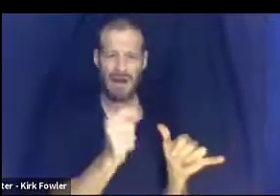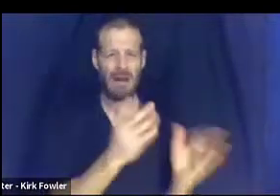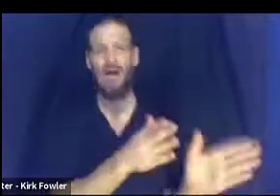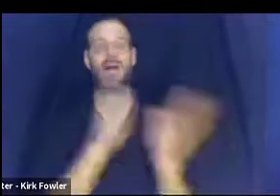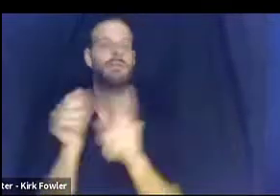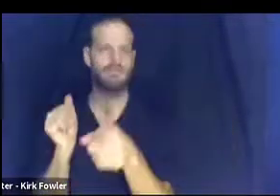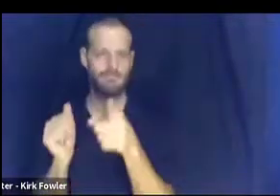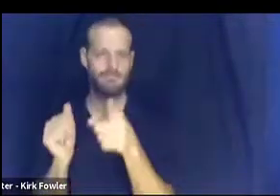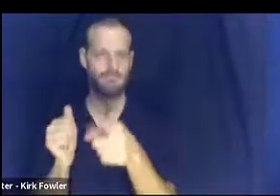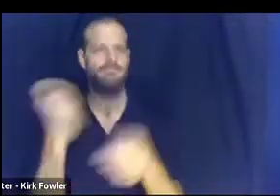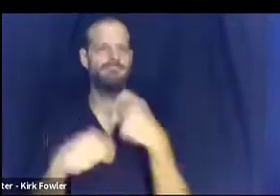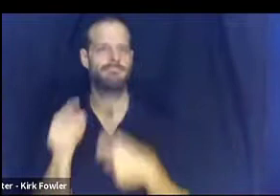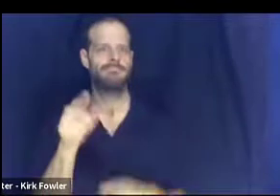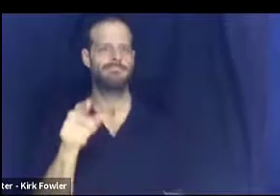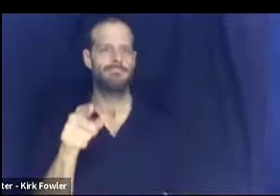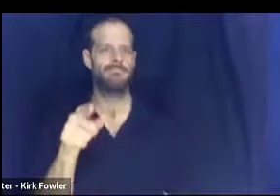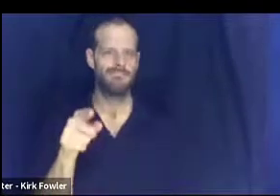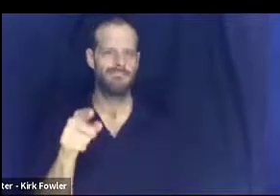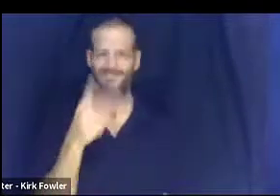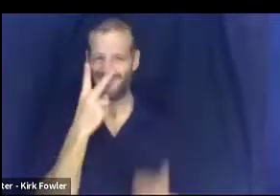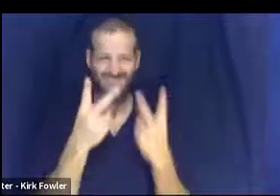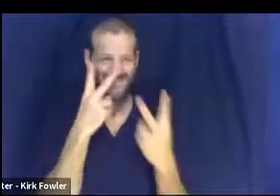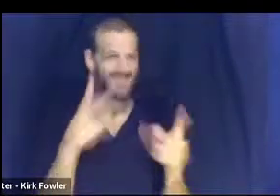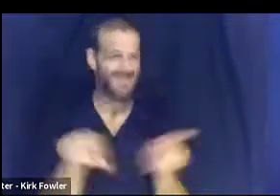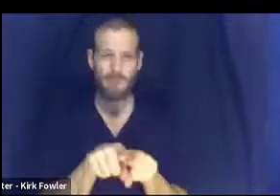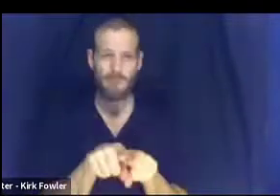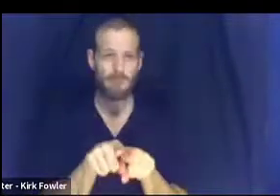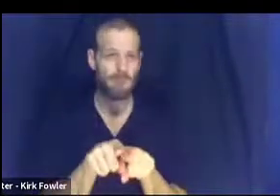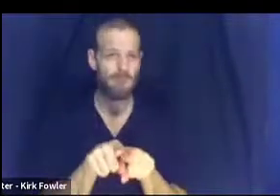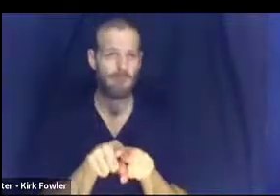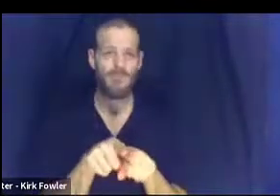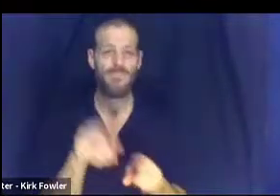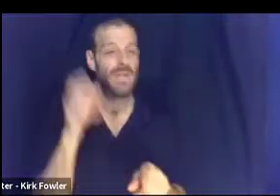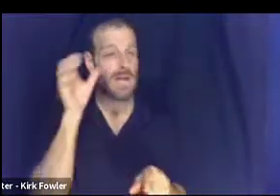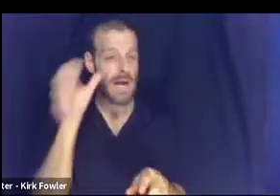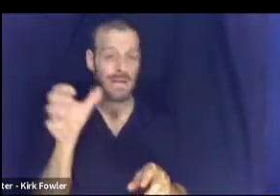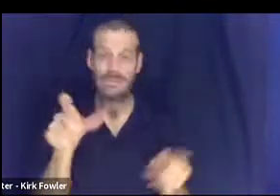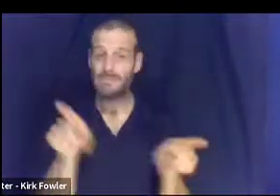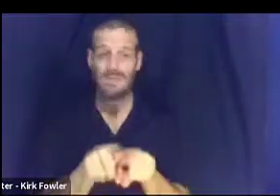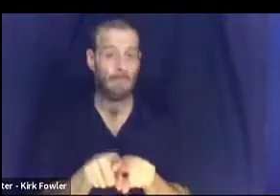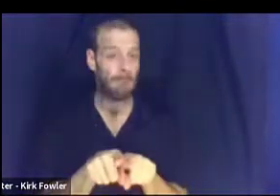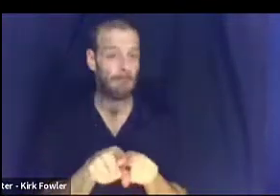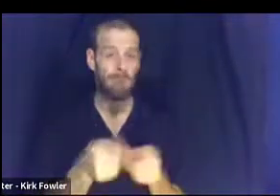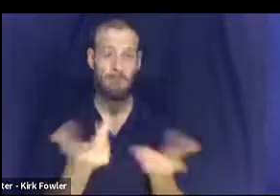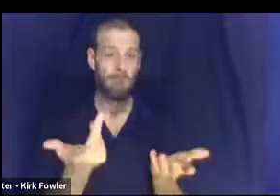Visually, it's just as easy, and conceptually, it's just as easy too. Okay.